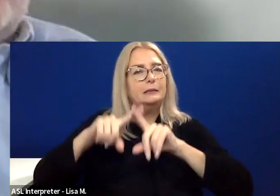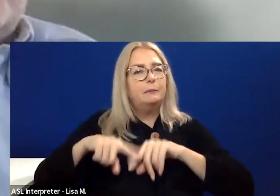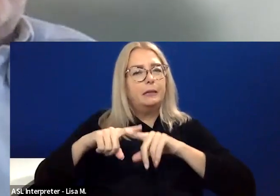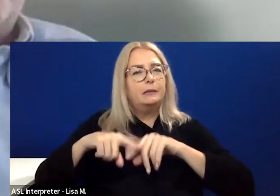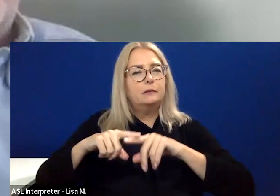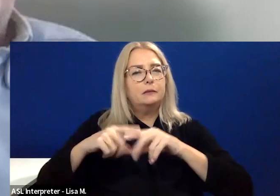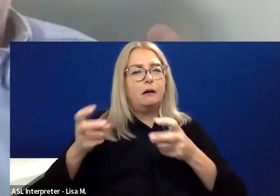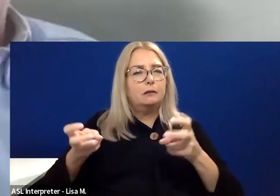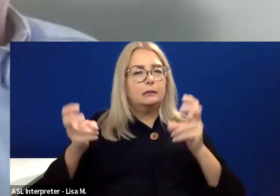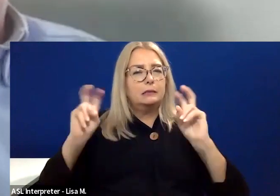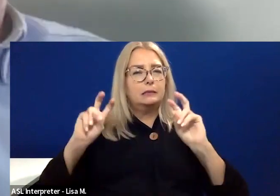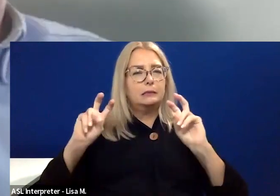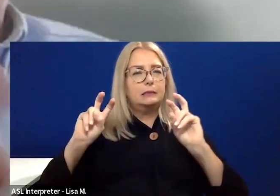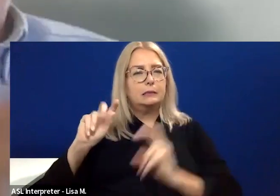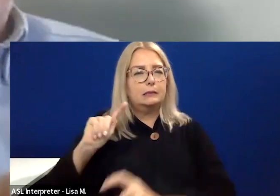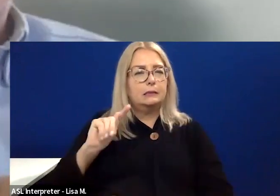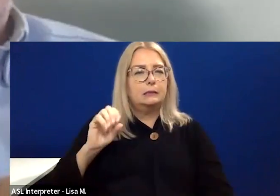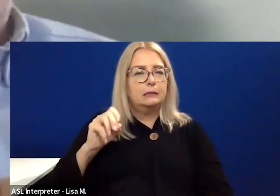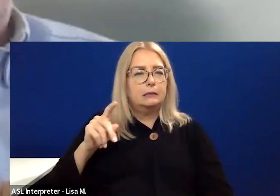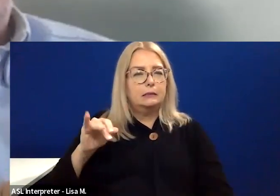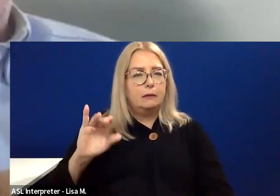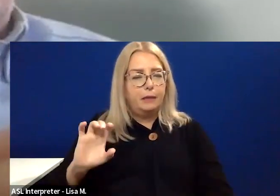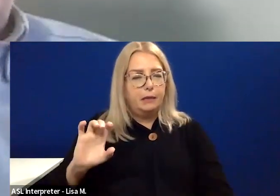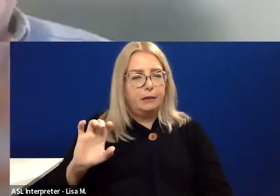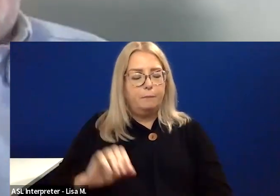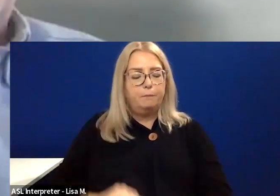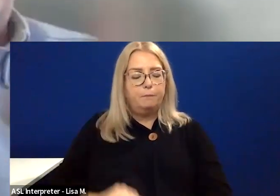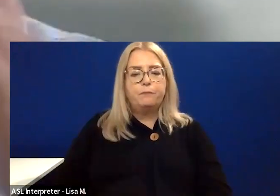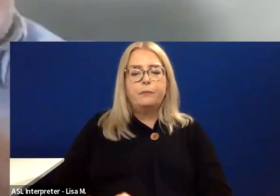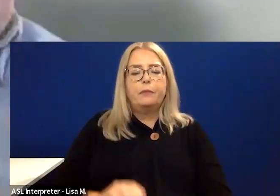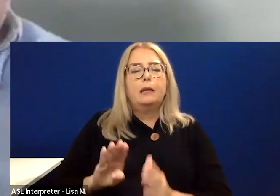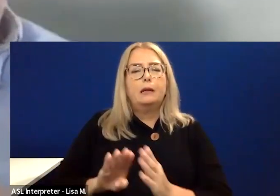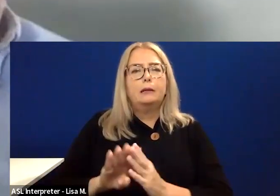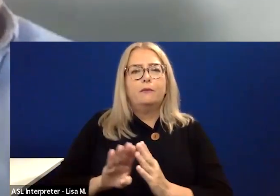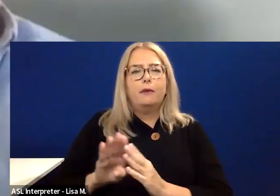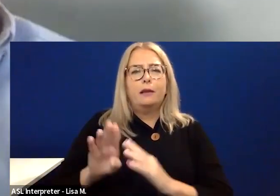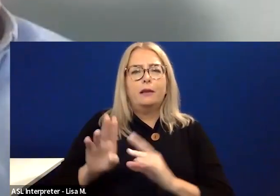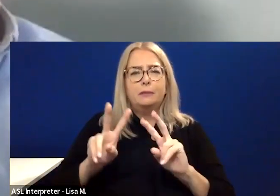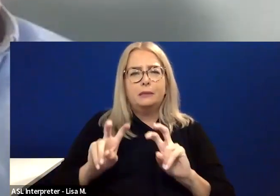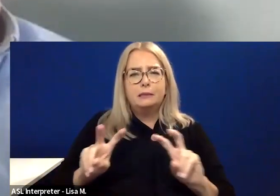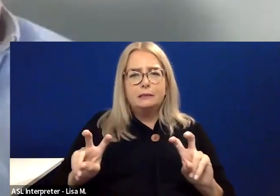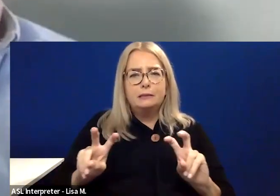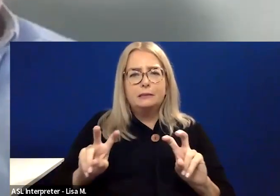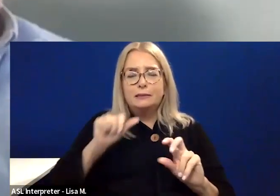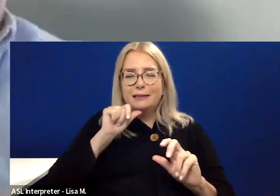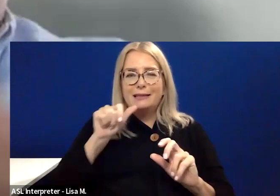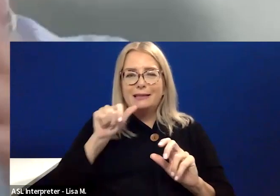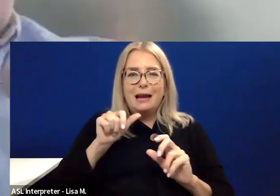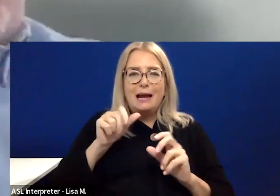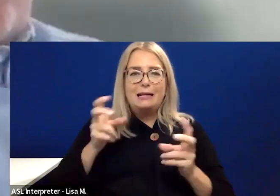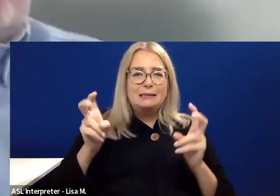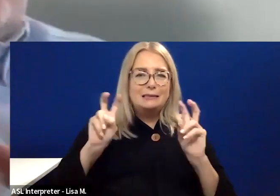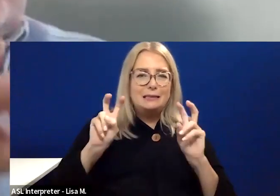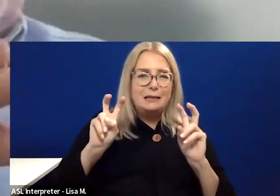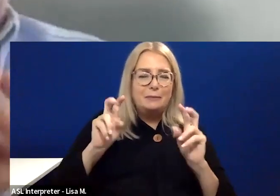so trying to develop an assessment that's not topic specific is going to require it